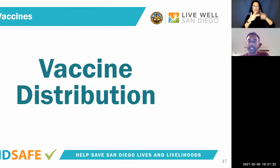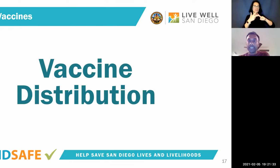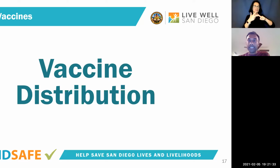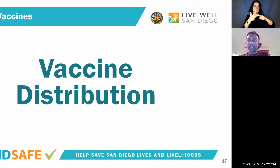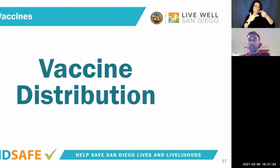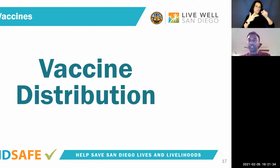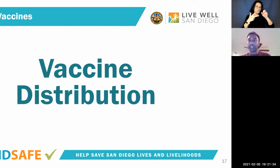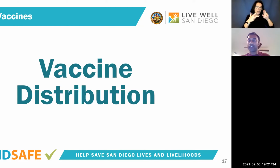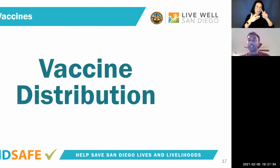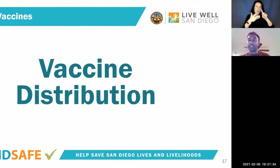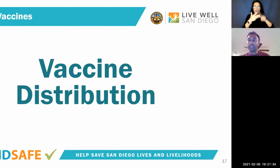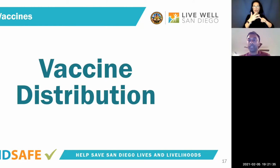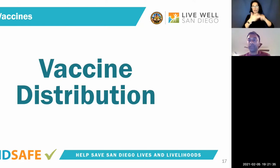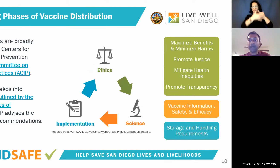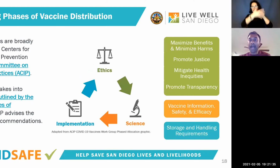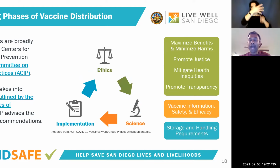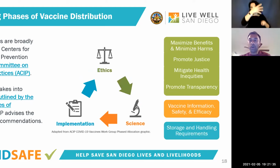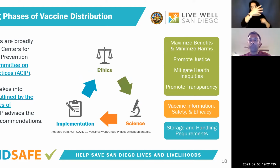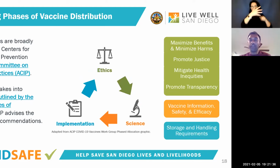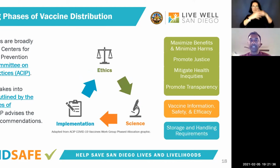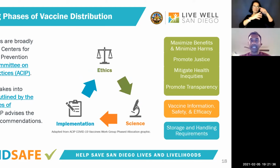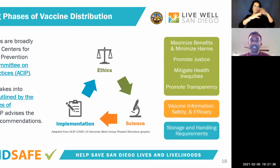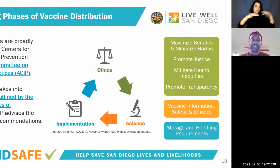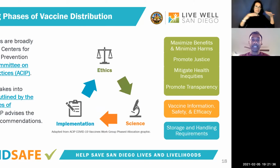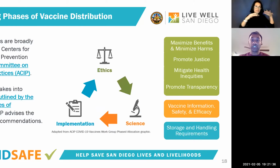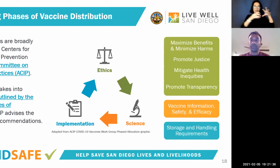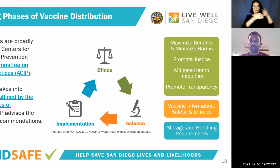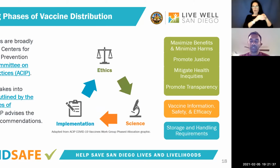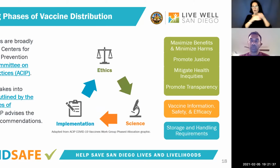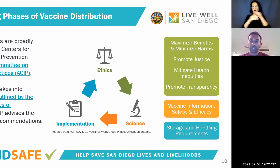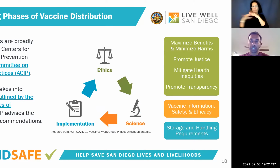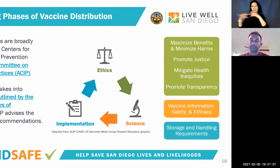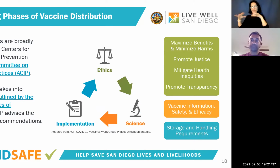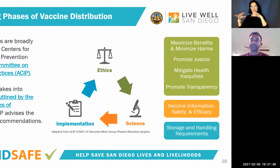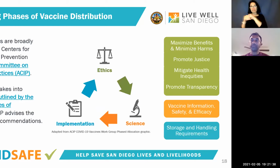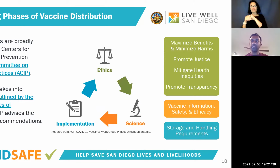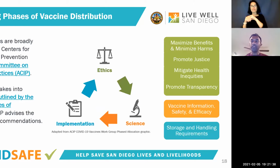And then I just want to talk a little bit about how vaccine distribution works.